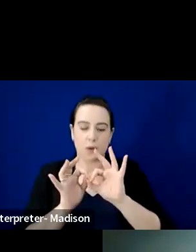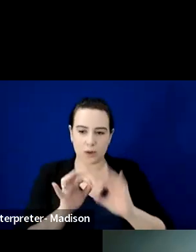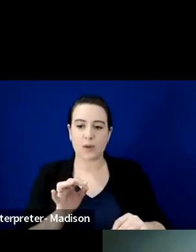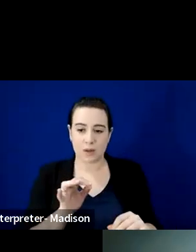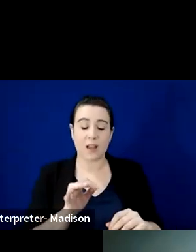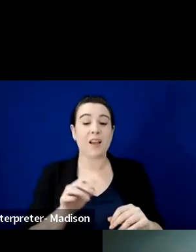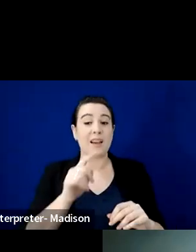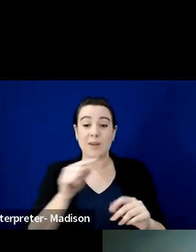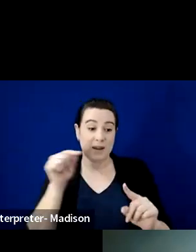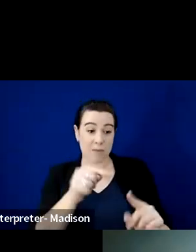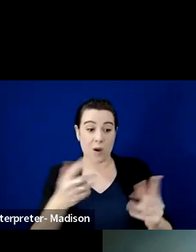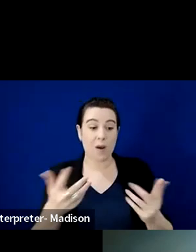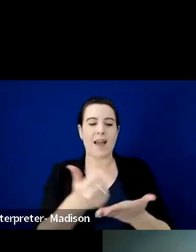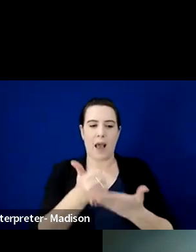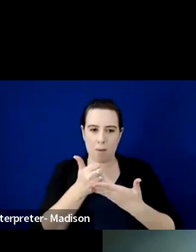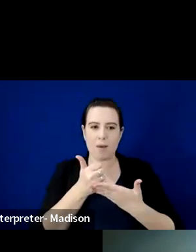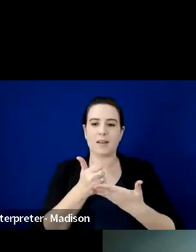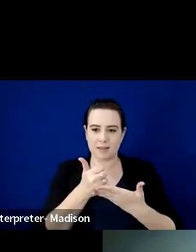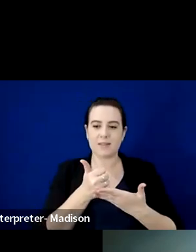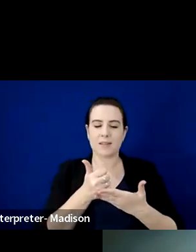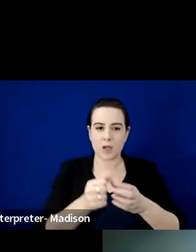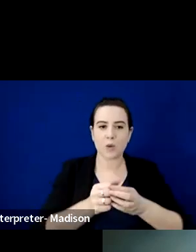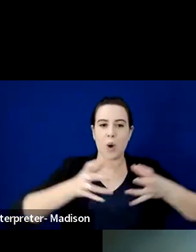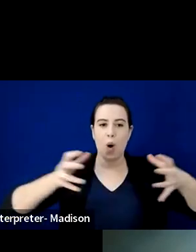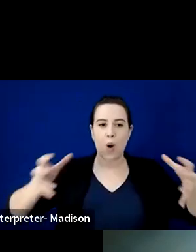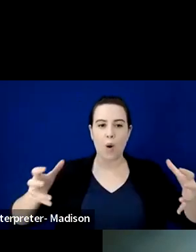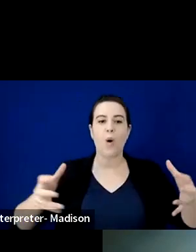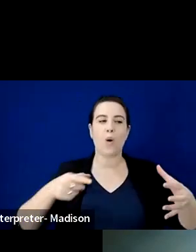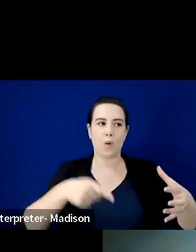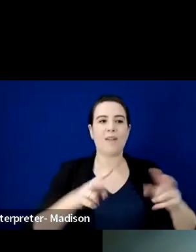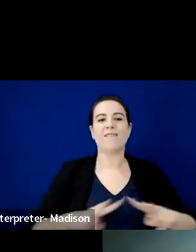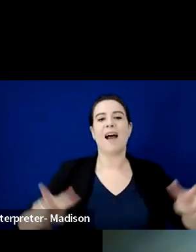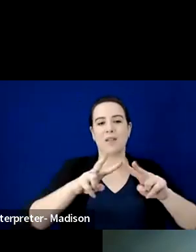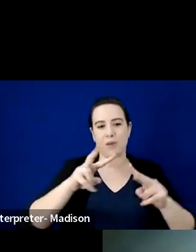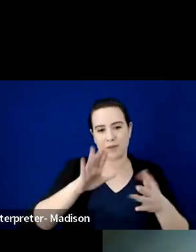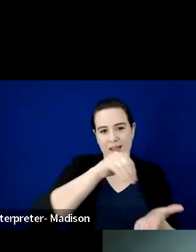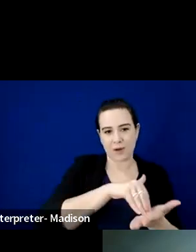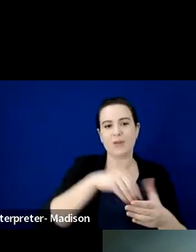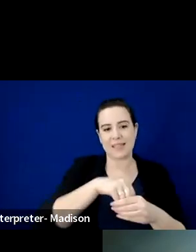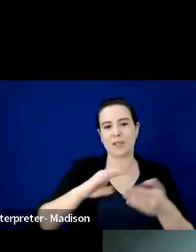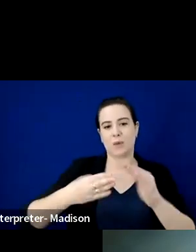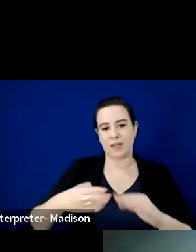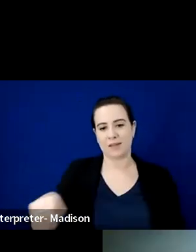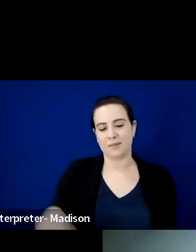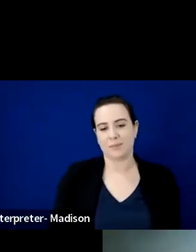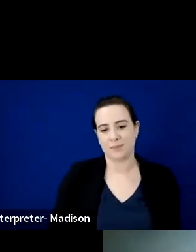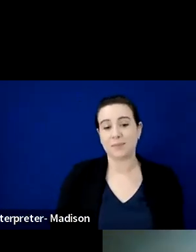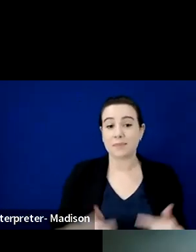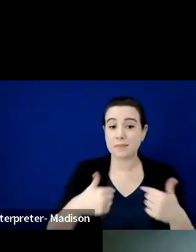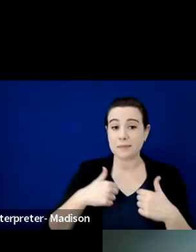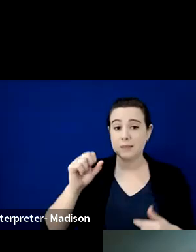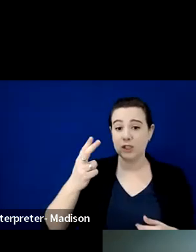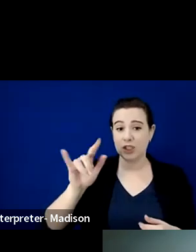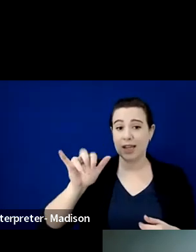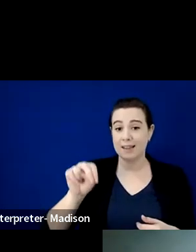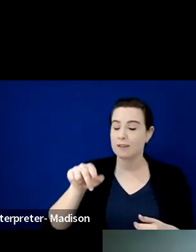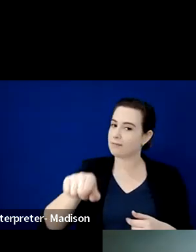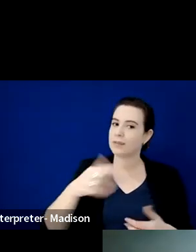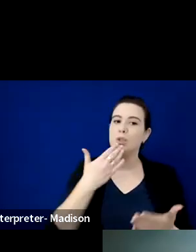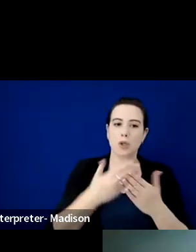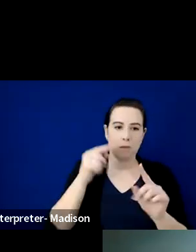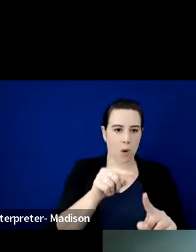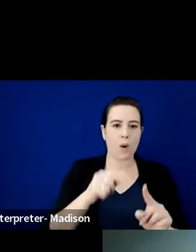It's an ongoing process, but it will get you that ability to be recognized as a valuable resource, and I -- the pandemic was a prime example of that, where people were wanting to know what they could do, how they could shelter in place, those kinds of things, we became a resource, and it was very valuable.